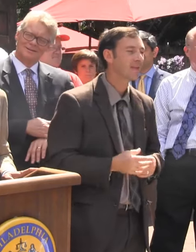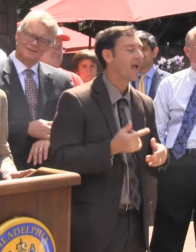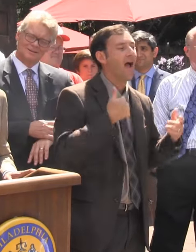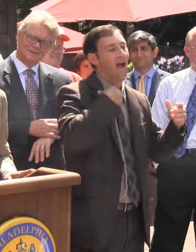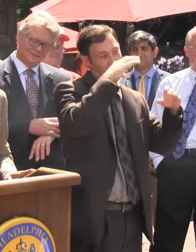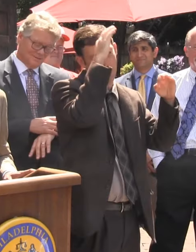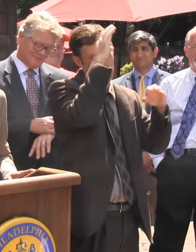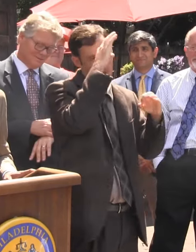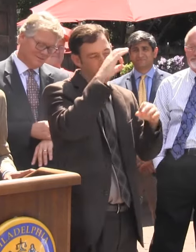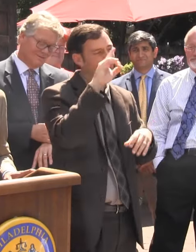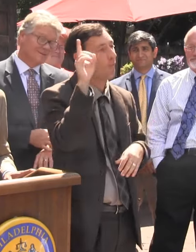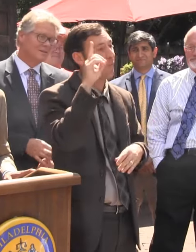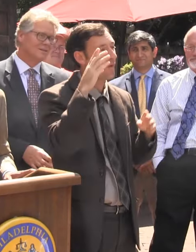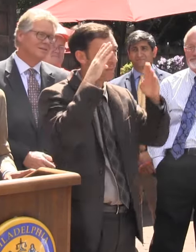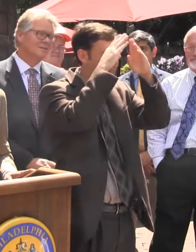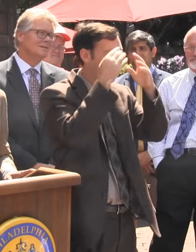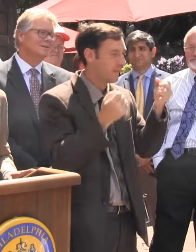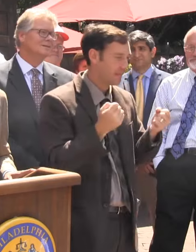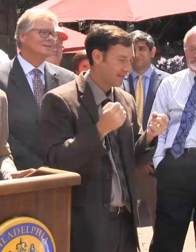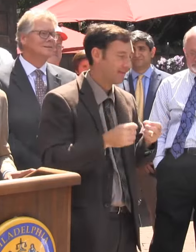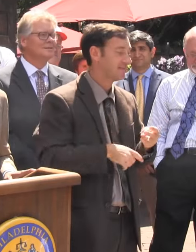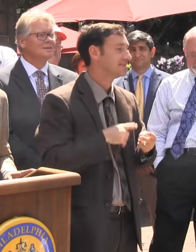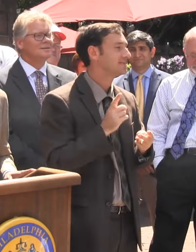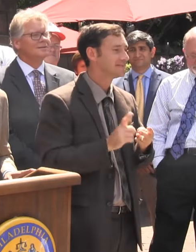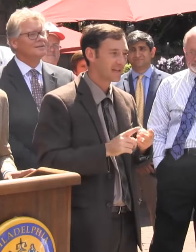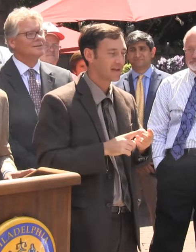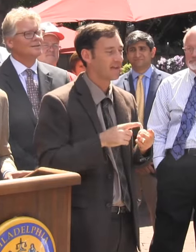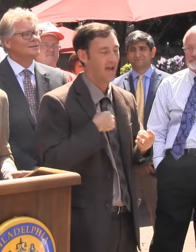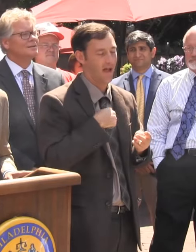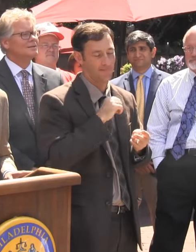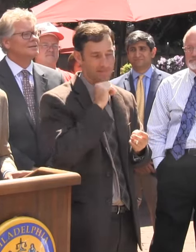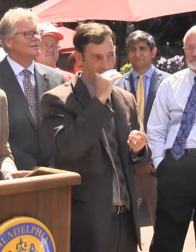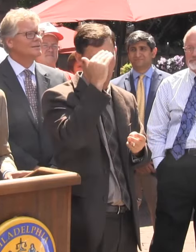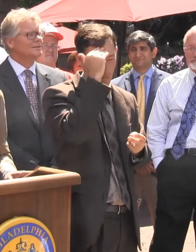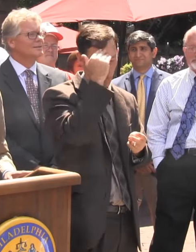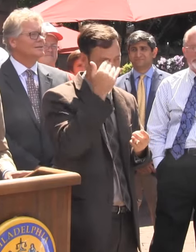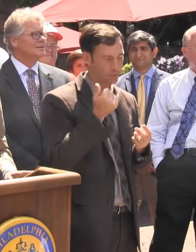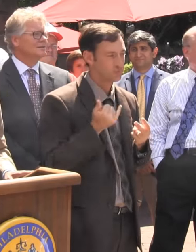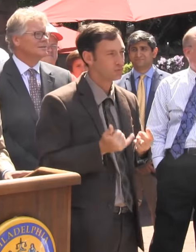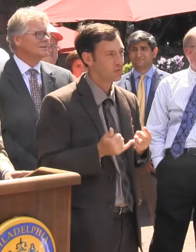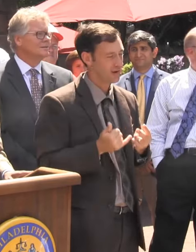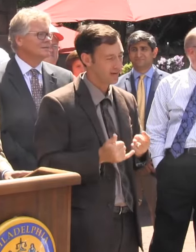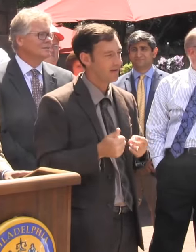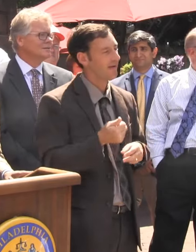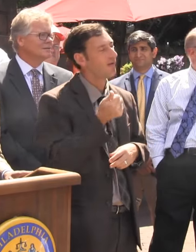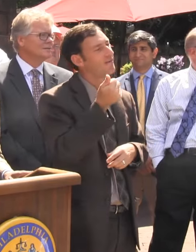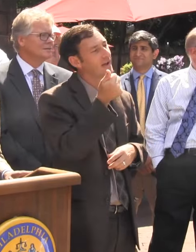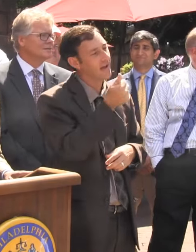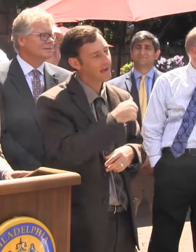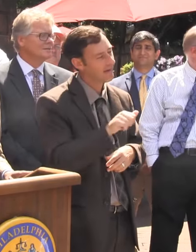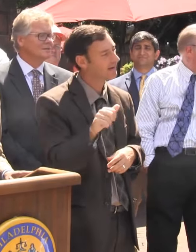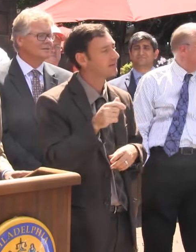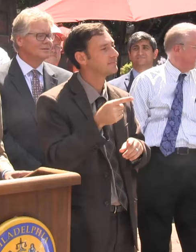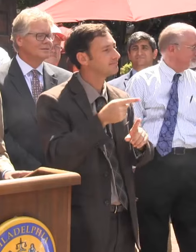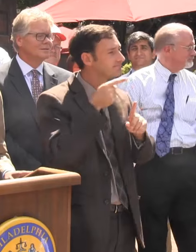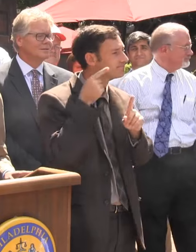where the Popemobile is. Second, I am not aware, at the moment, of any particular plan